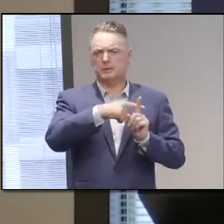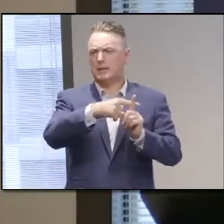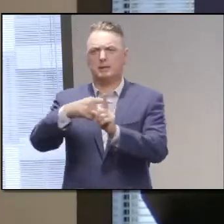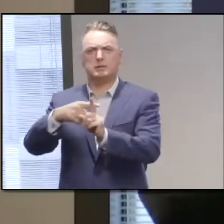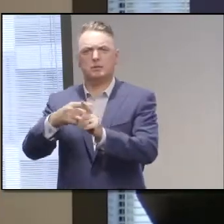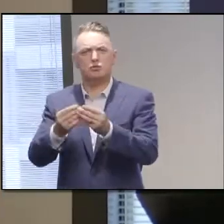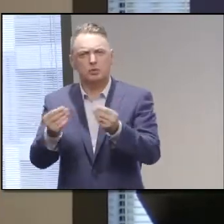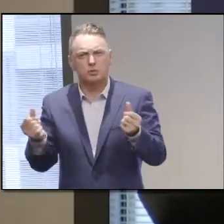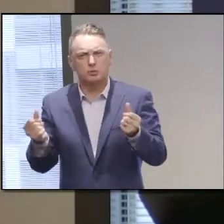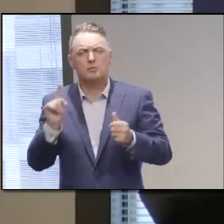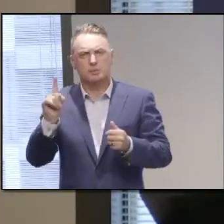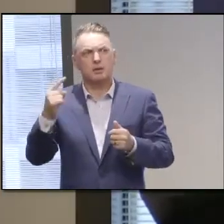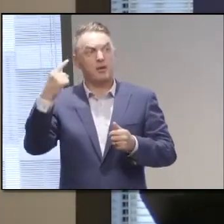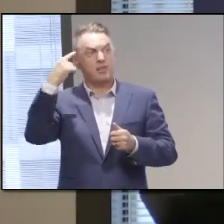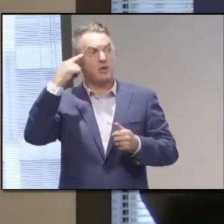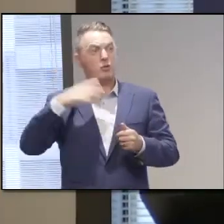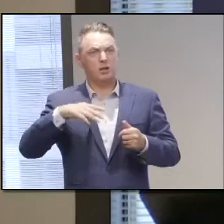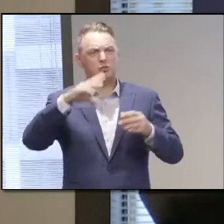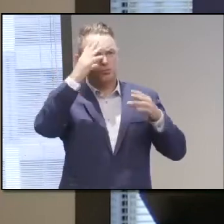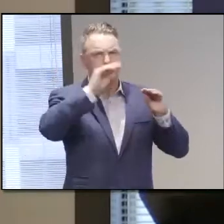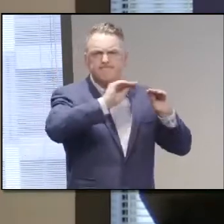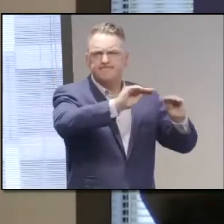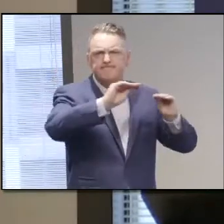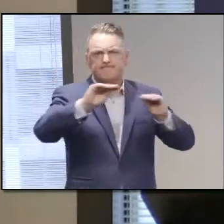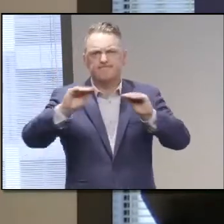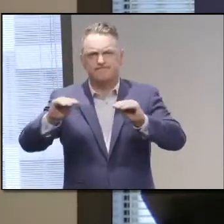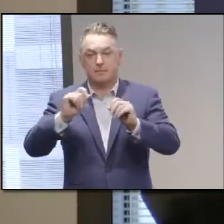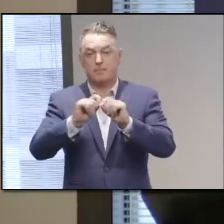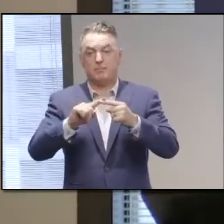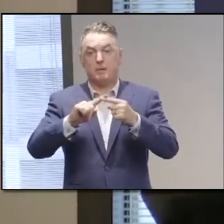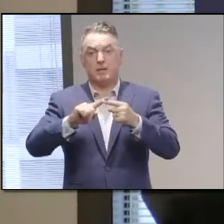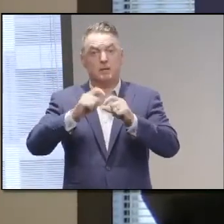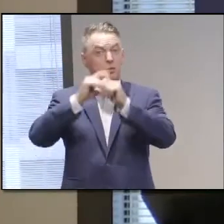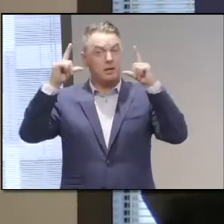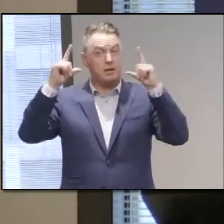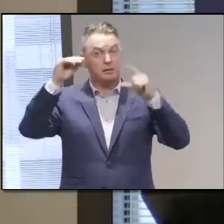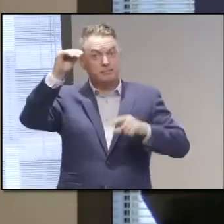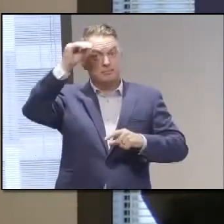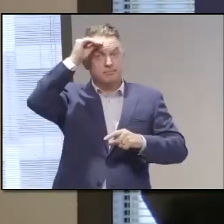we also need to inform ourselves so that we can reduce these exposures where they matter.